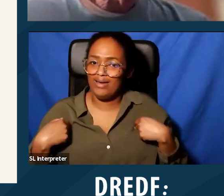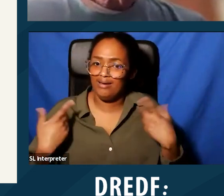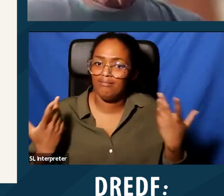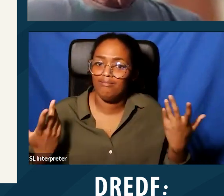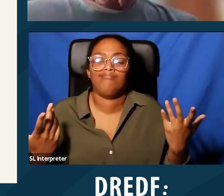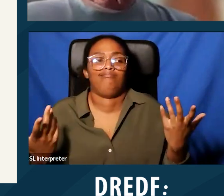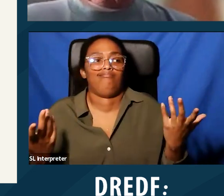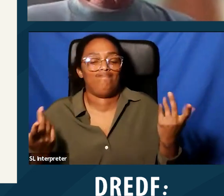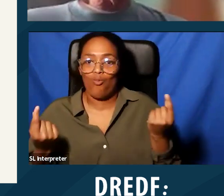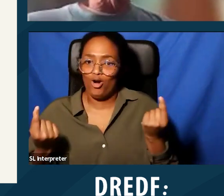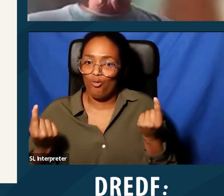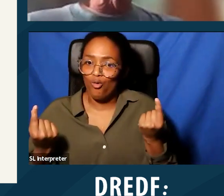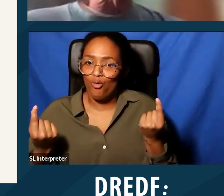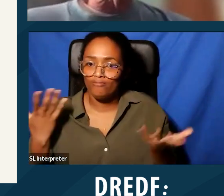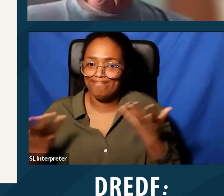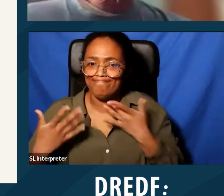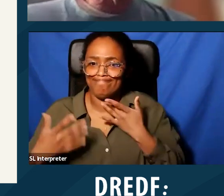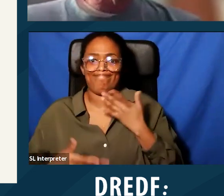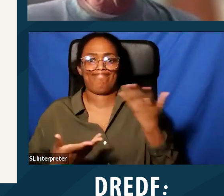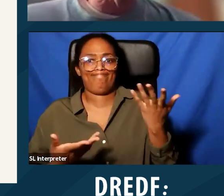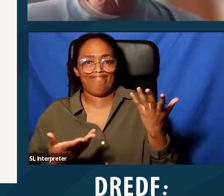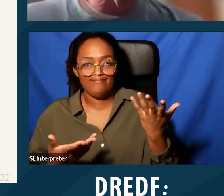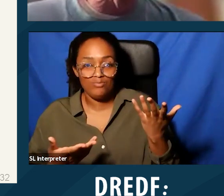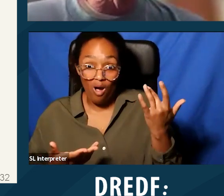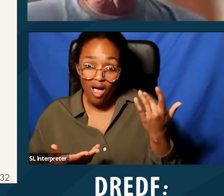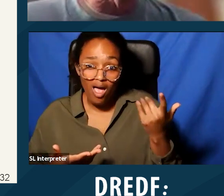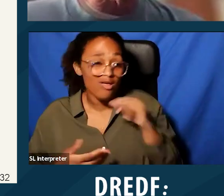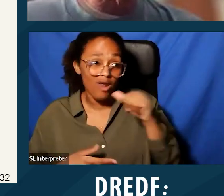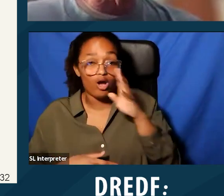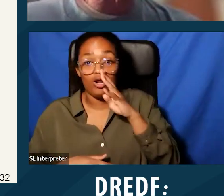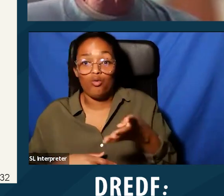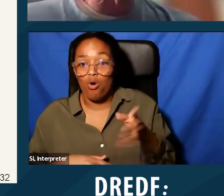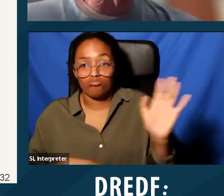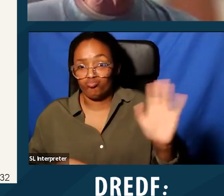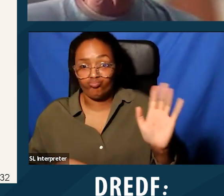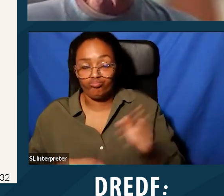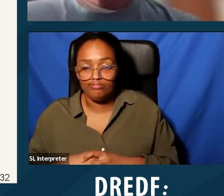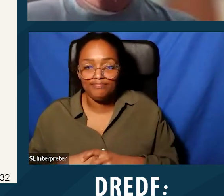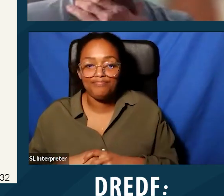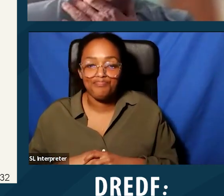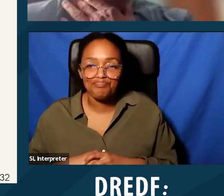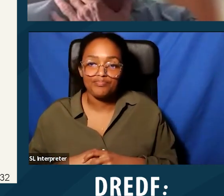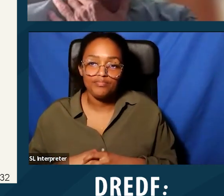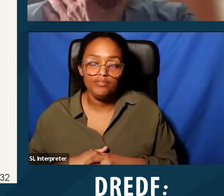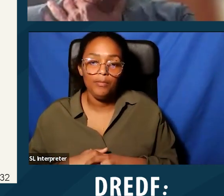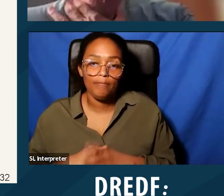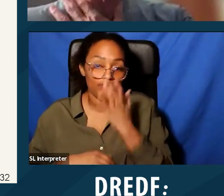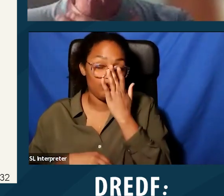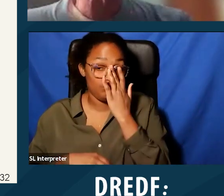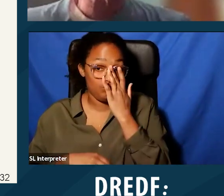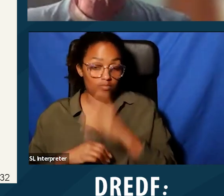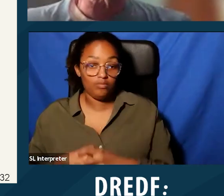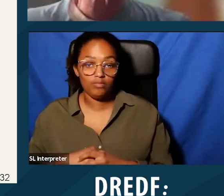what do we do next? Because being blown off is not an option. Next.